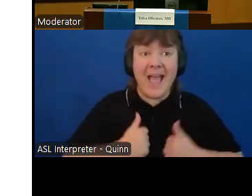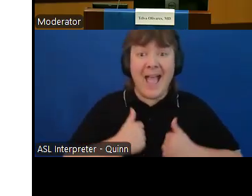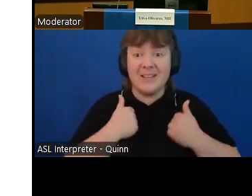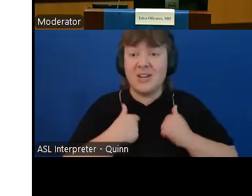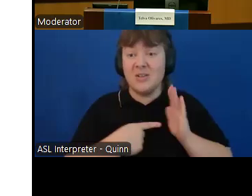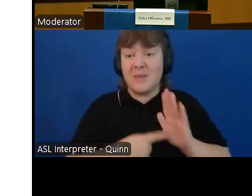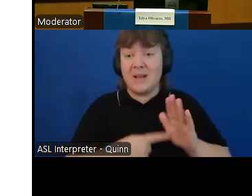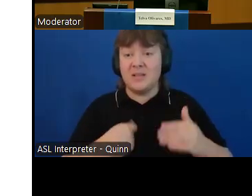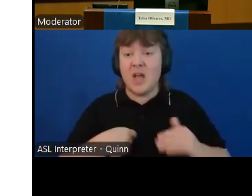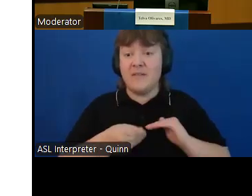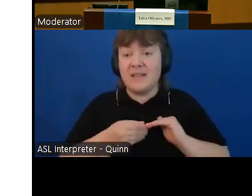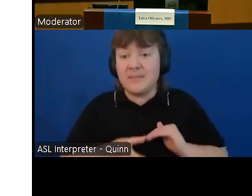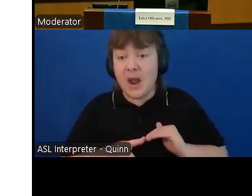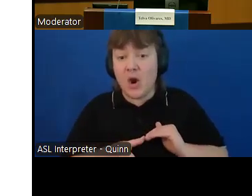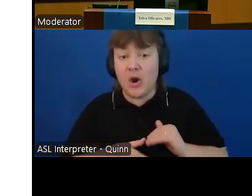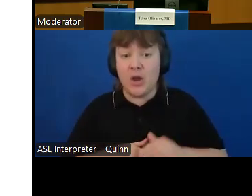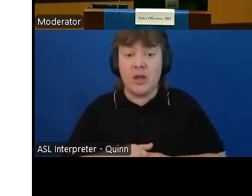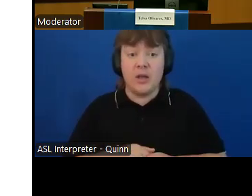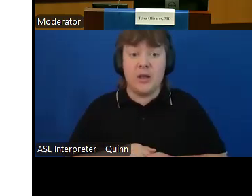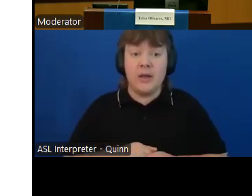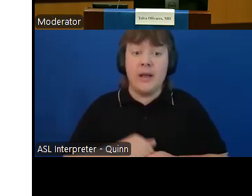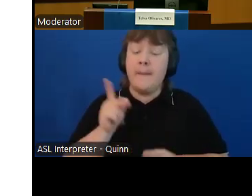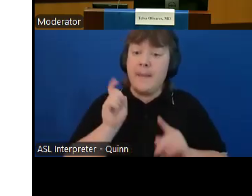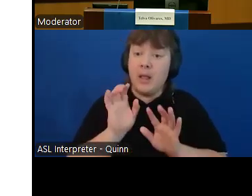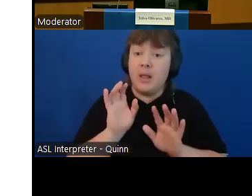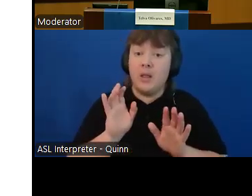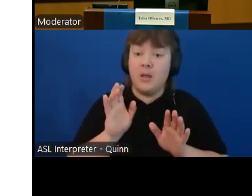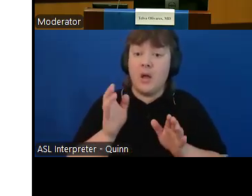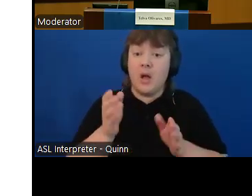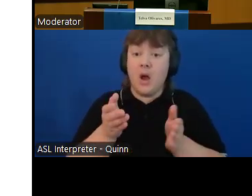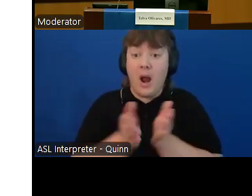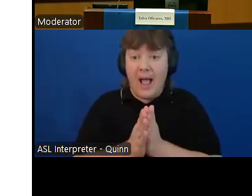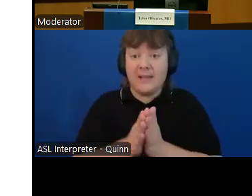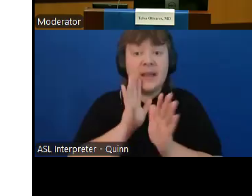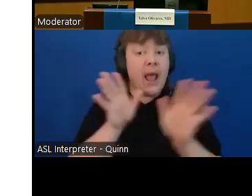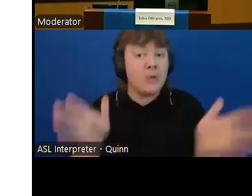despair. People are asked to and I'm encouraging folks to consider their scope, their setting,